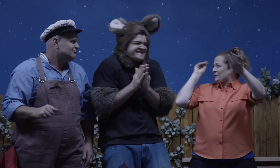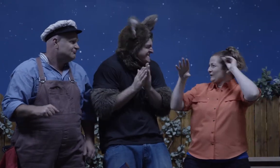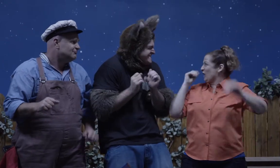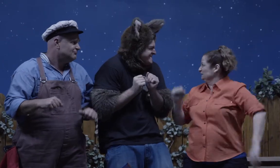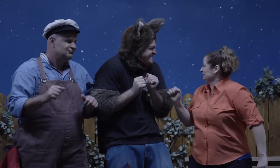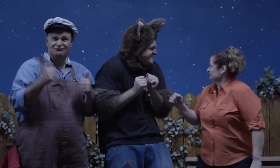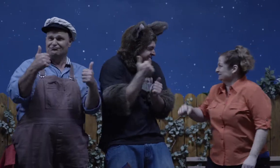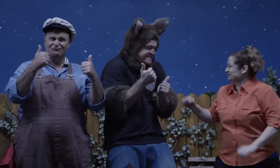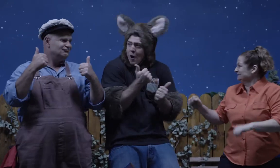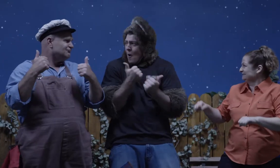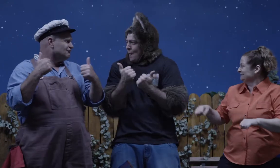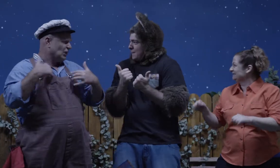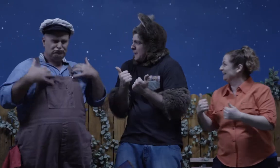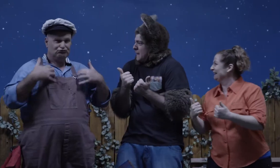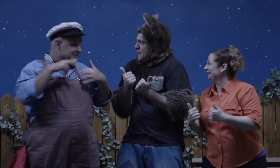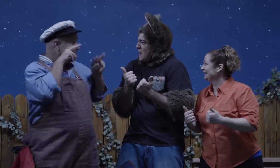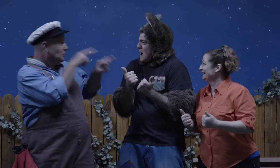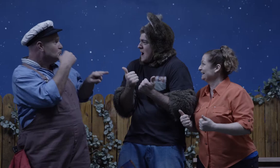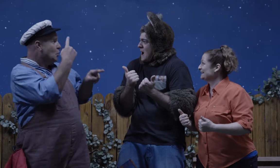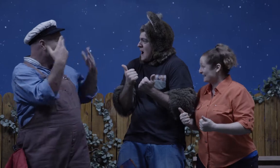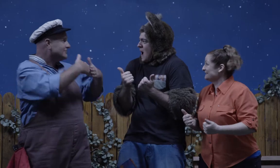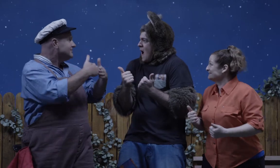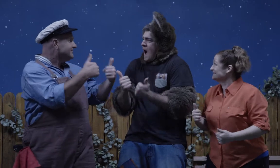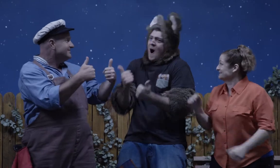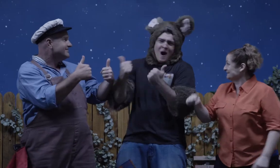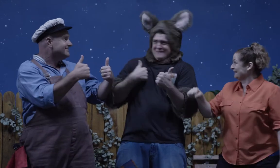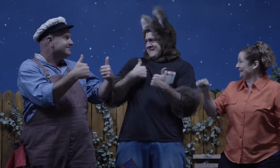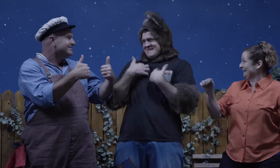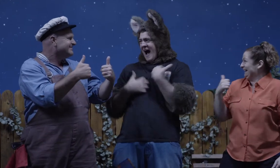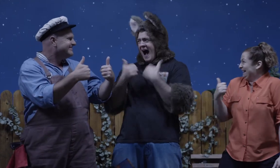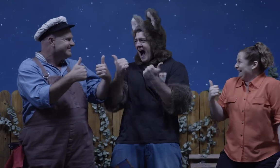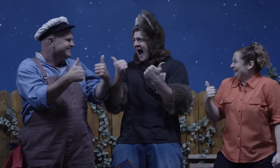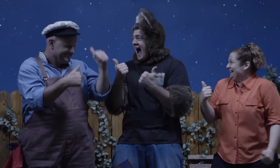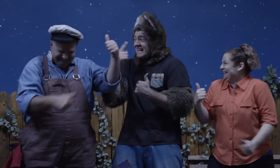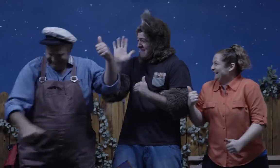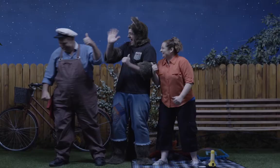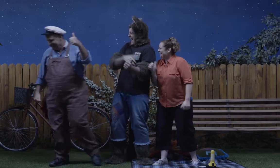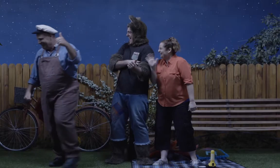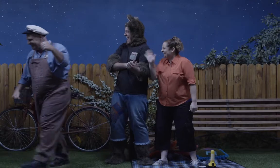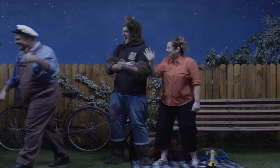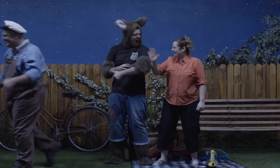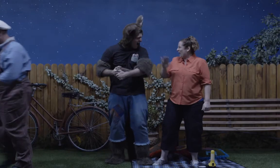And I do know you love learning things, Possum. OK, I'll see you both tomorrow night, alright? Oh, I'm so excited! See you.